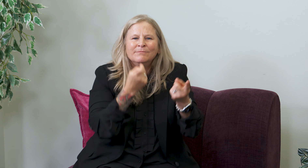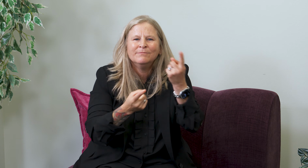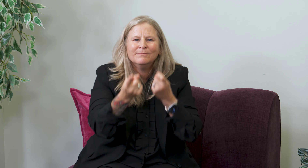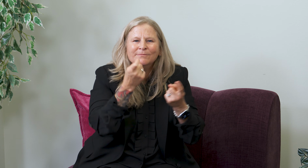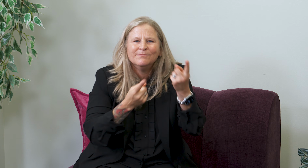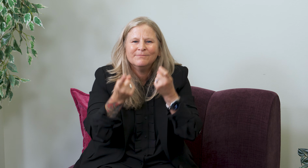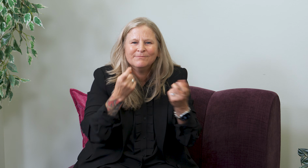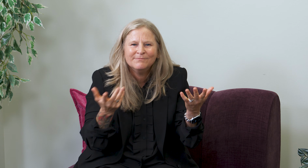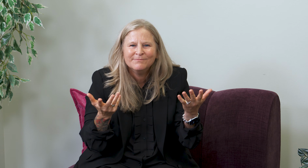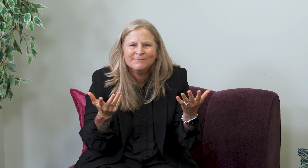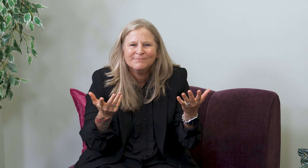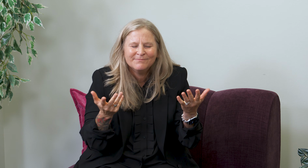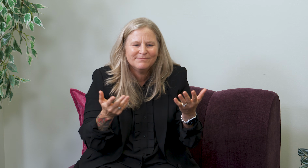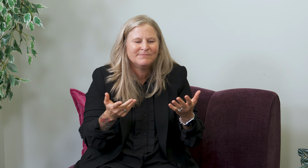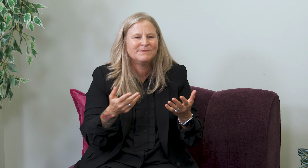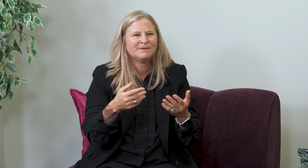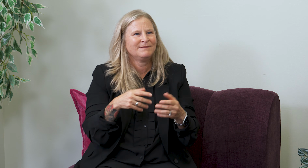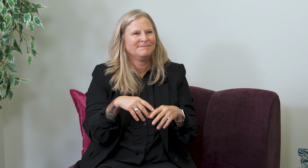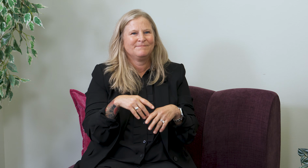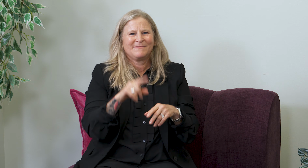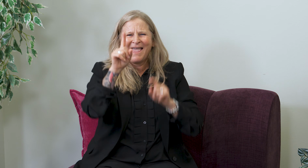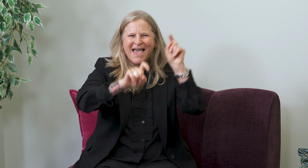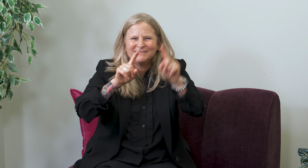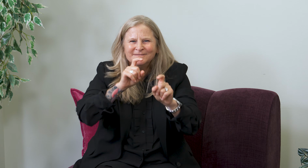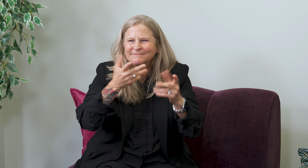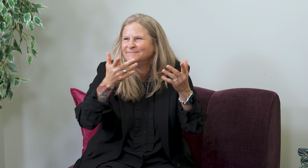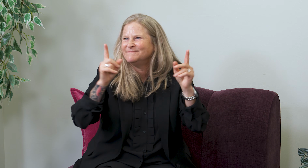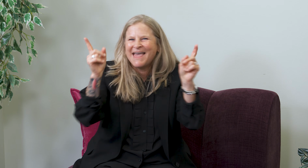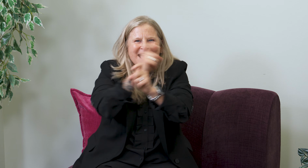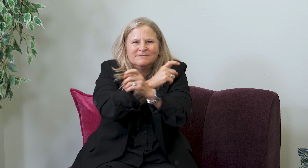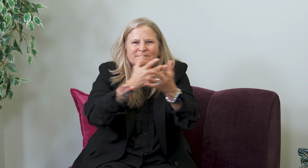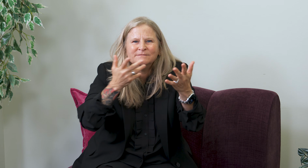I want people in general, to ask questions to be curious,